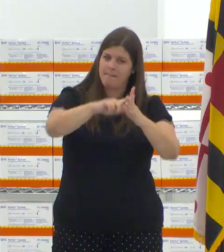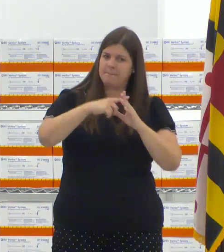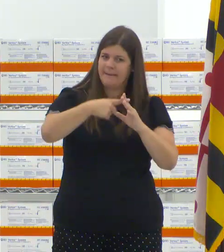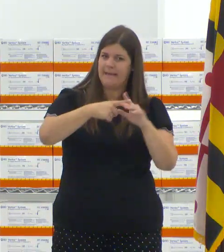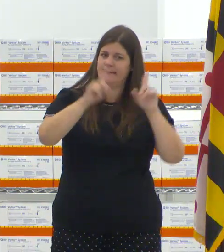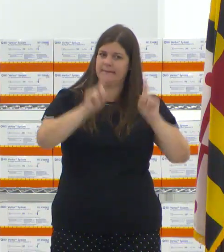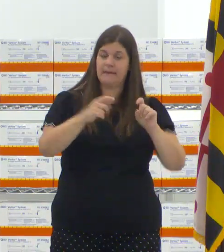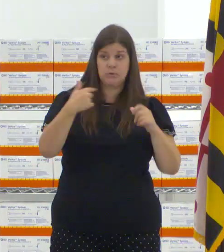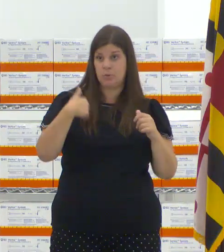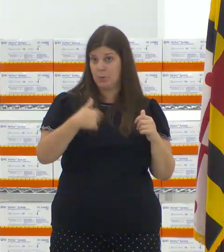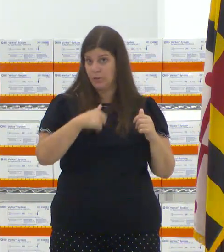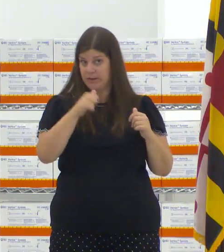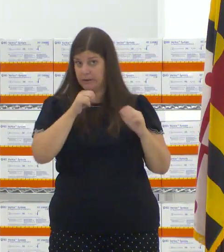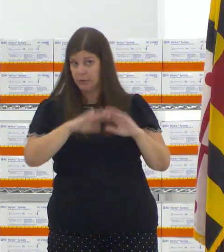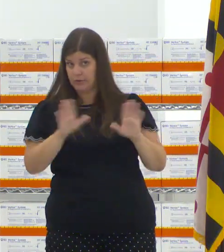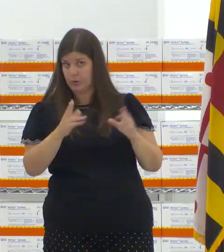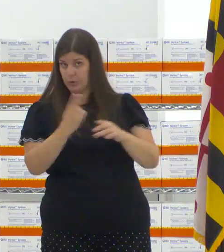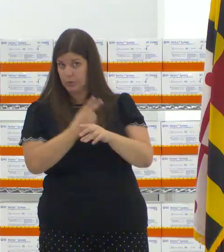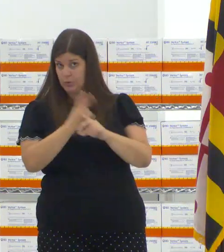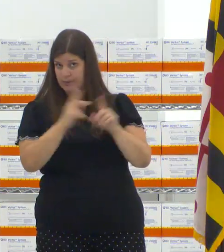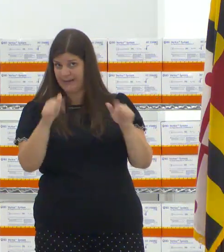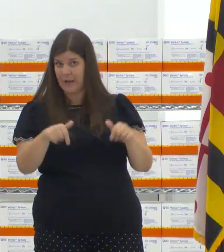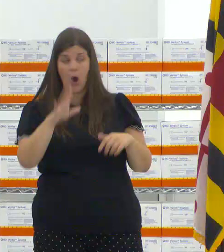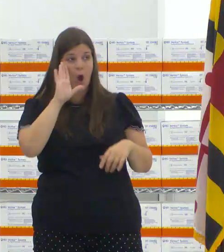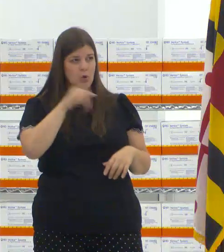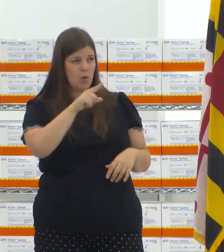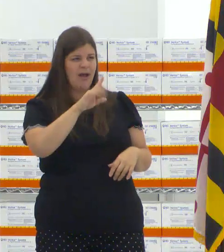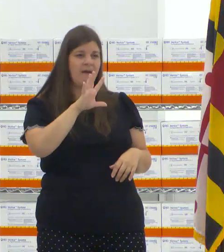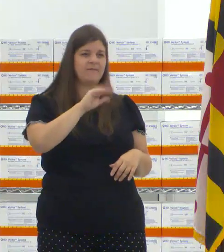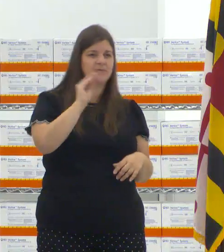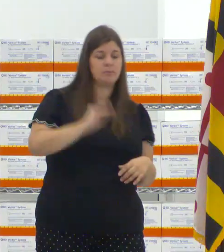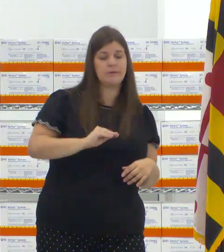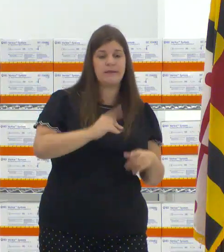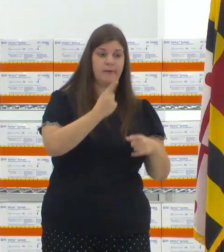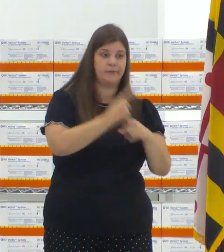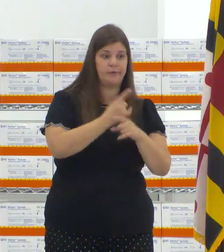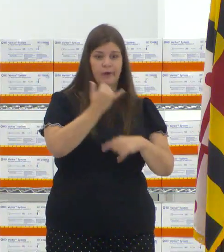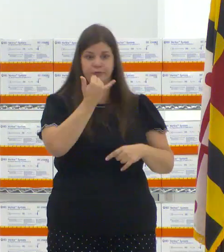Well, so maybe we'll let Becton Dickinson address that, Dave, but my understanding is this is a new